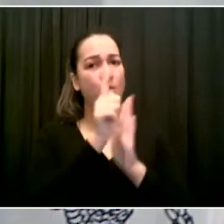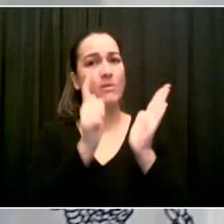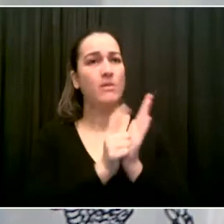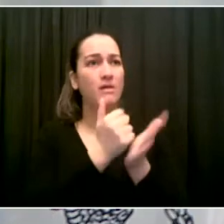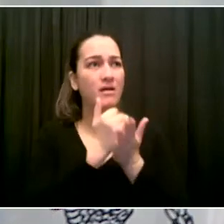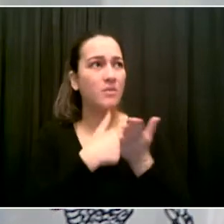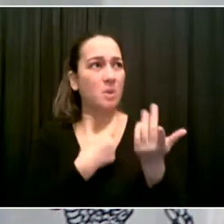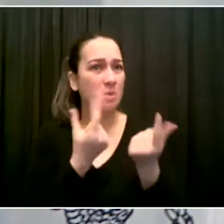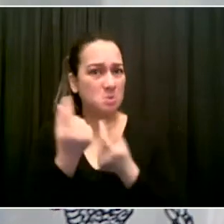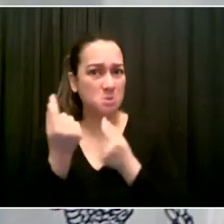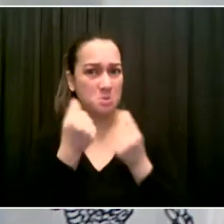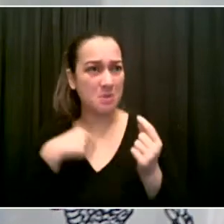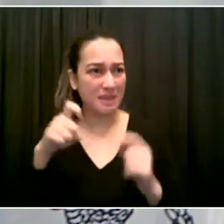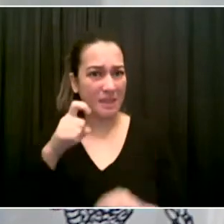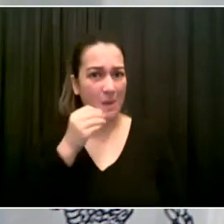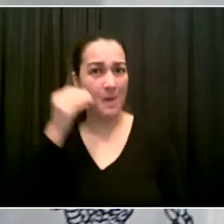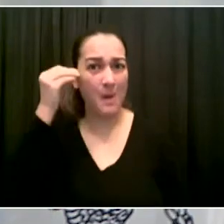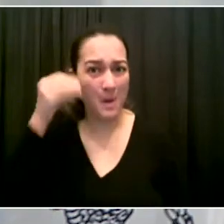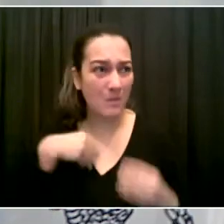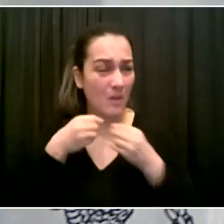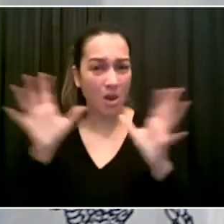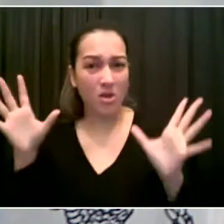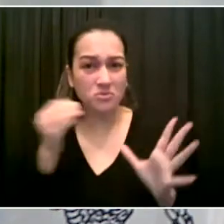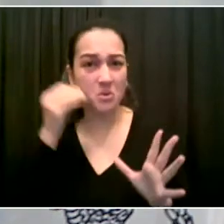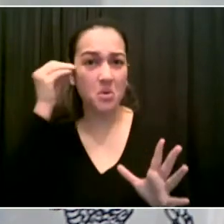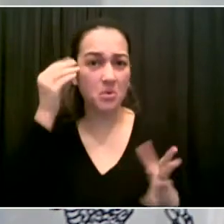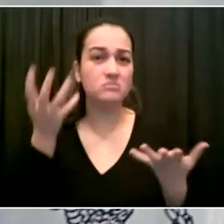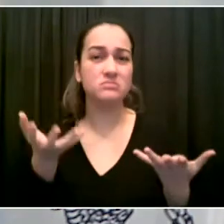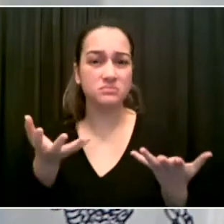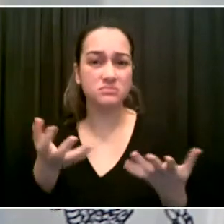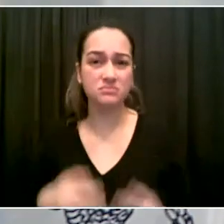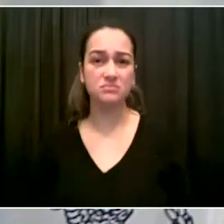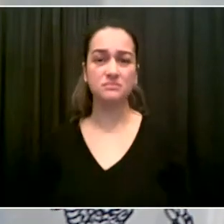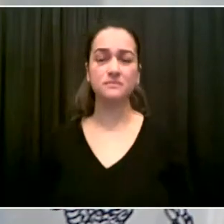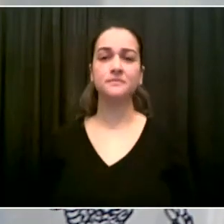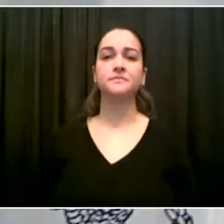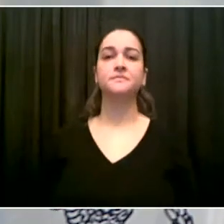EVERYONE INVOLVED. I THINK THE IMPORTANT THING IS TO KEEP PEOPLE IN THEIR